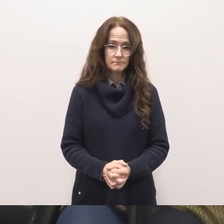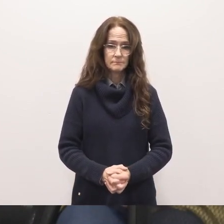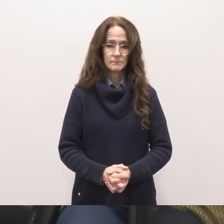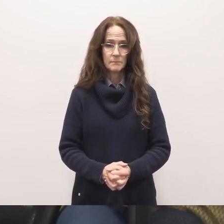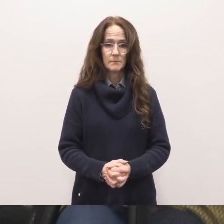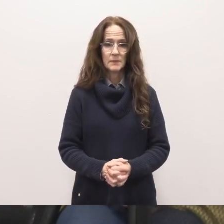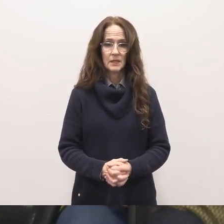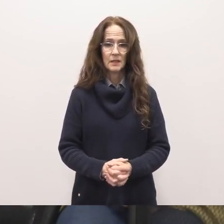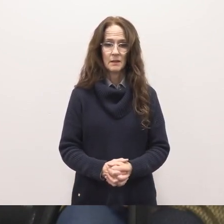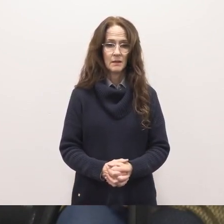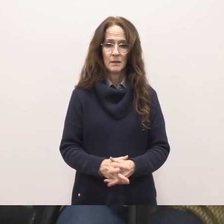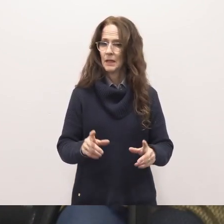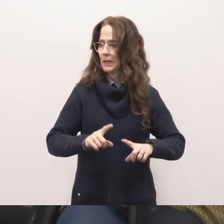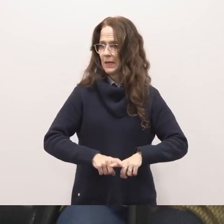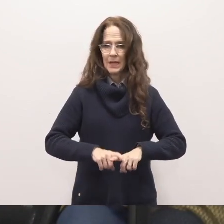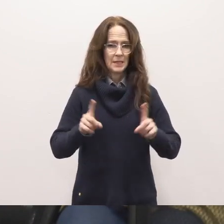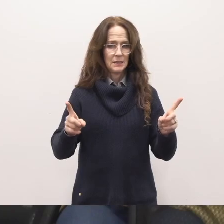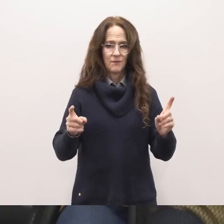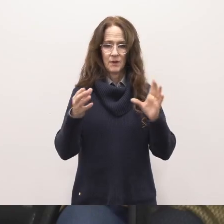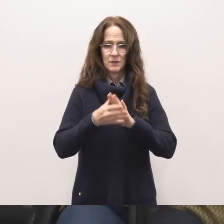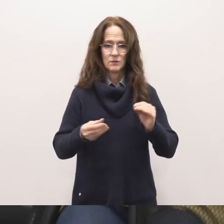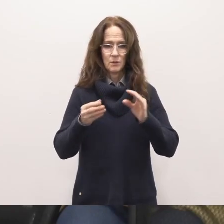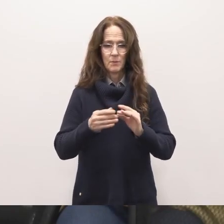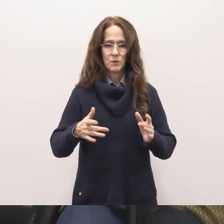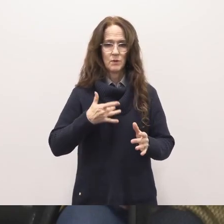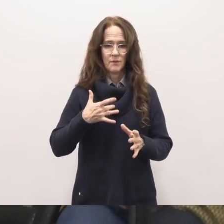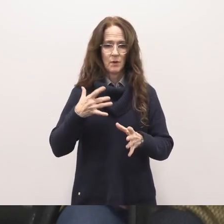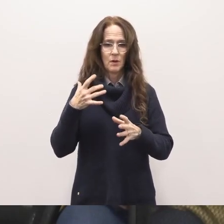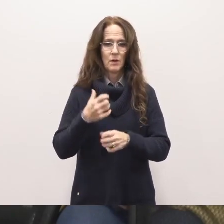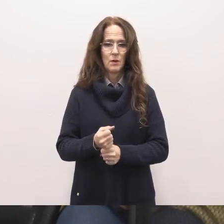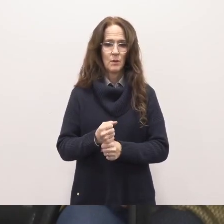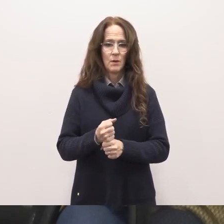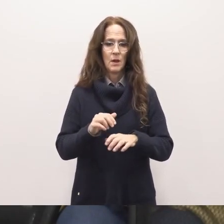that's a different story, but you can feel confident in terms of how the district